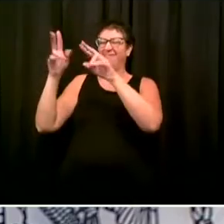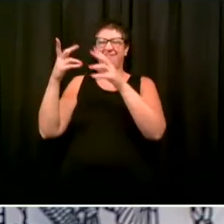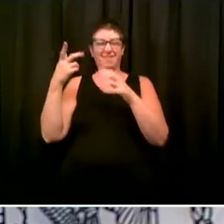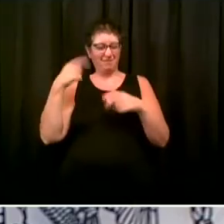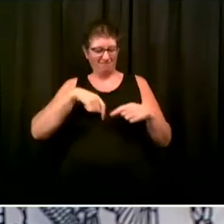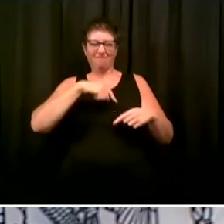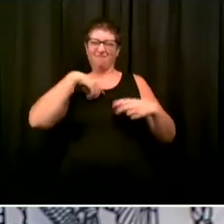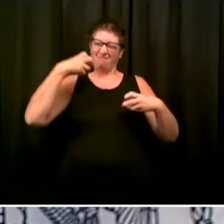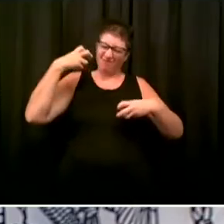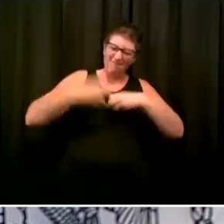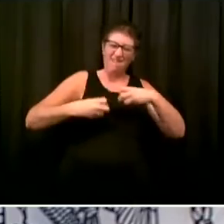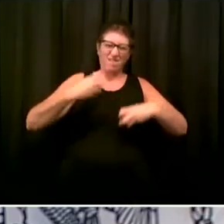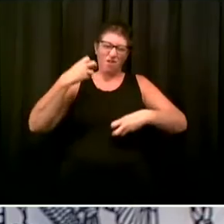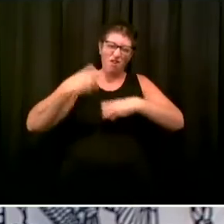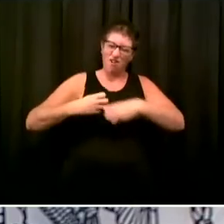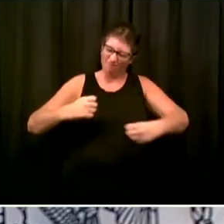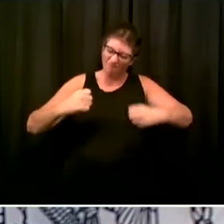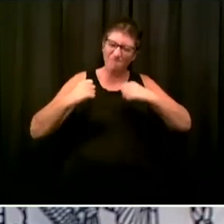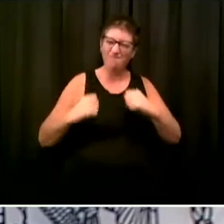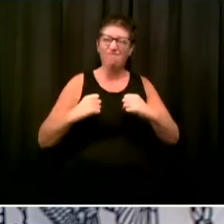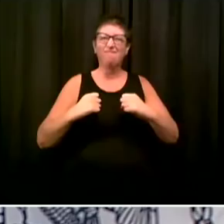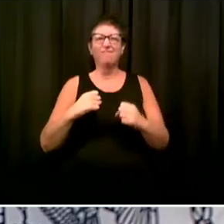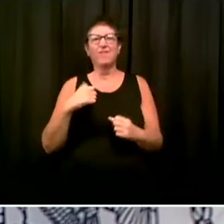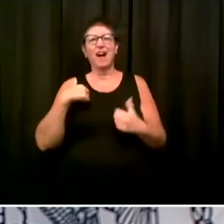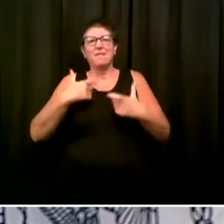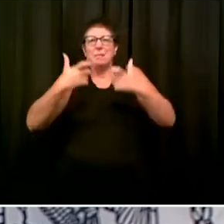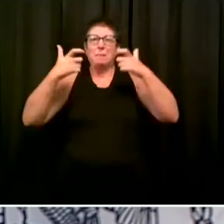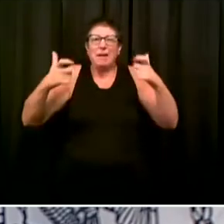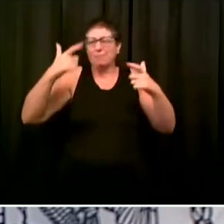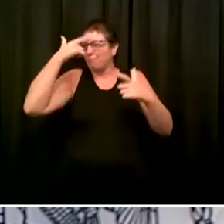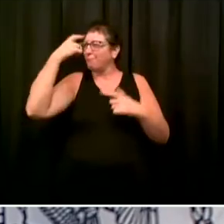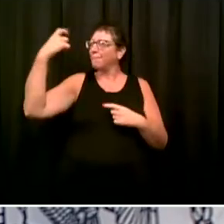HARD. WE CAN ALL AGREE ON THAT. WE THINK BIG.